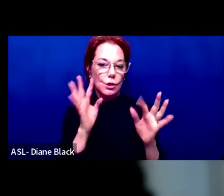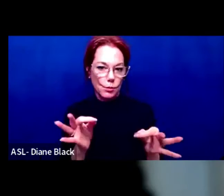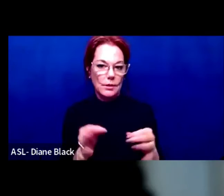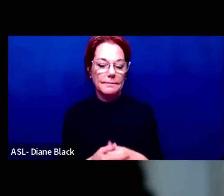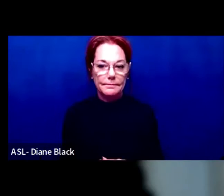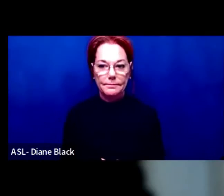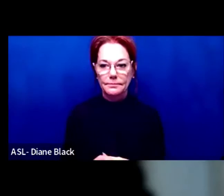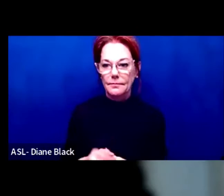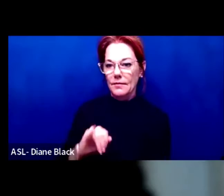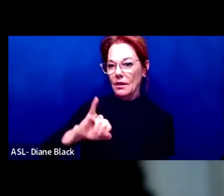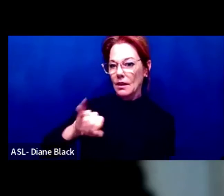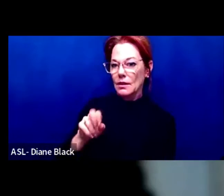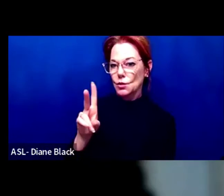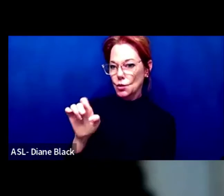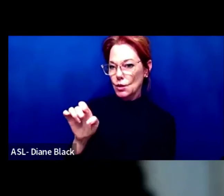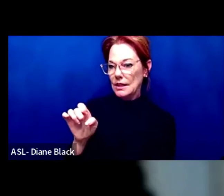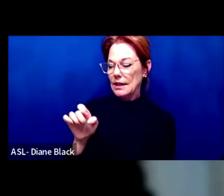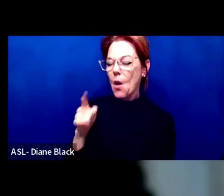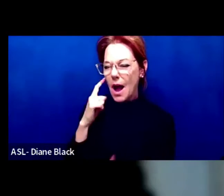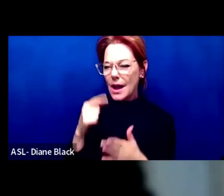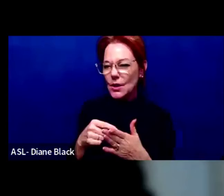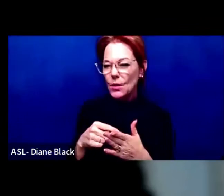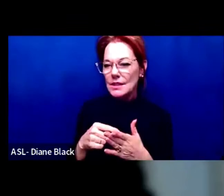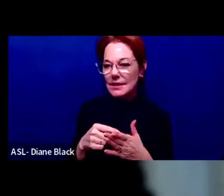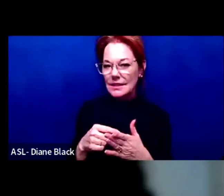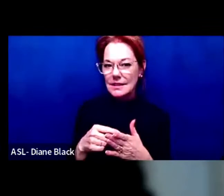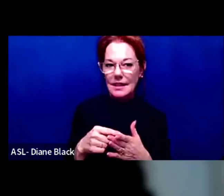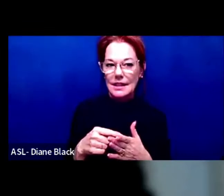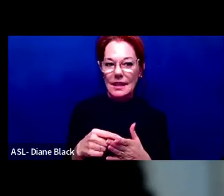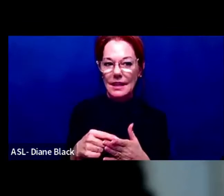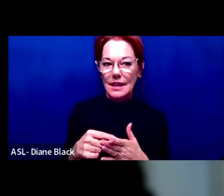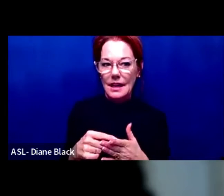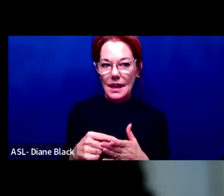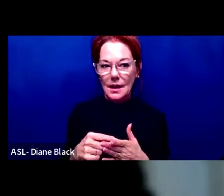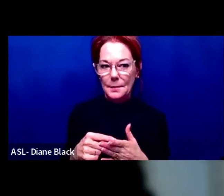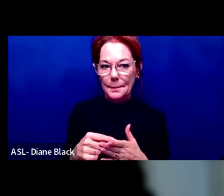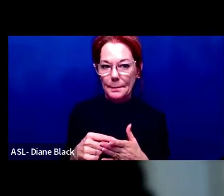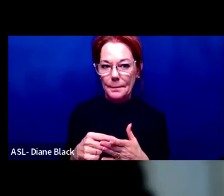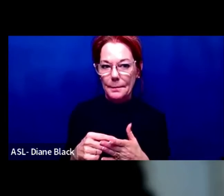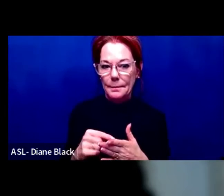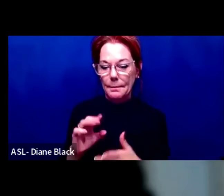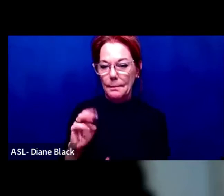Judy Dettmer: And I see Maria put a link to OBISSS in the chat, if you are interested in learning more about that. But I